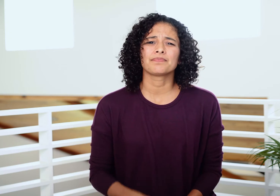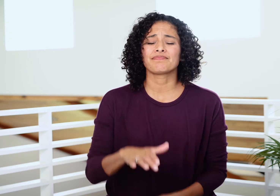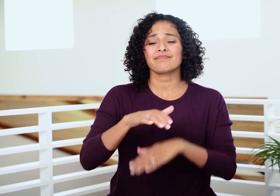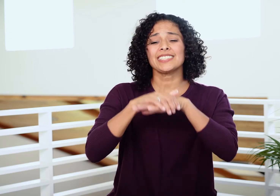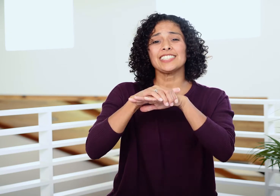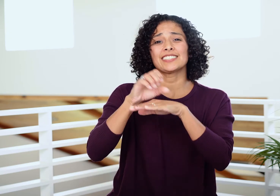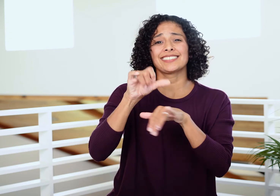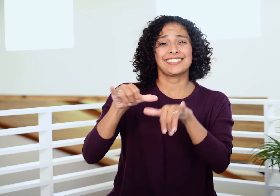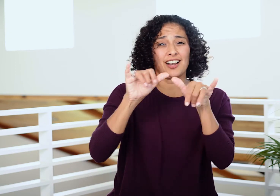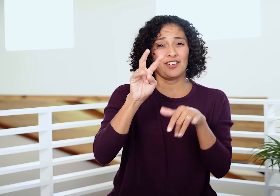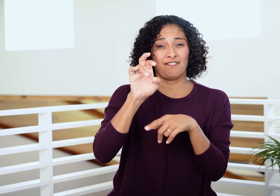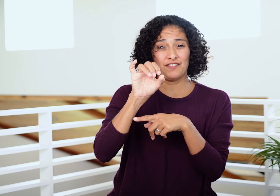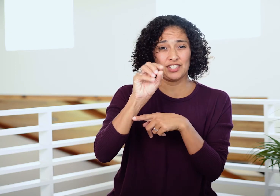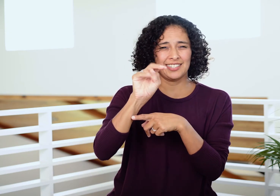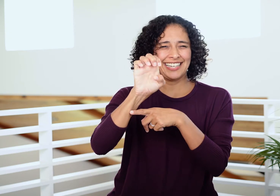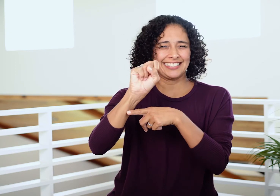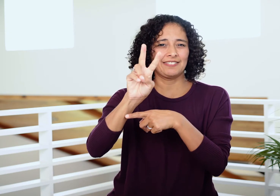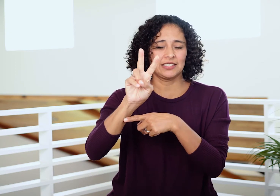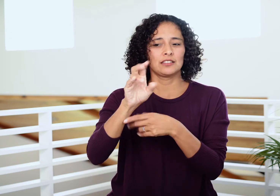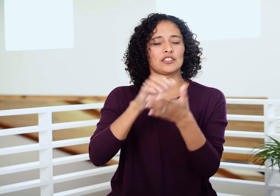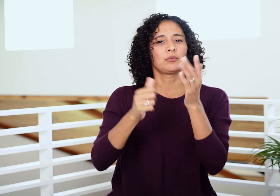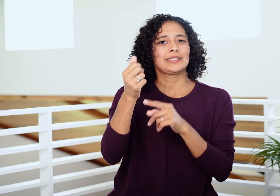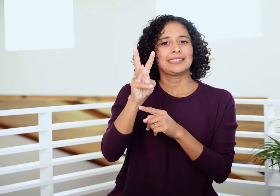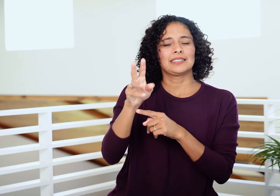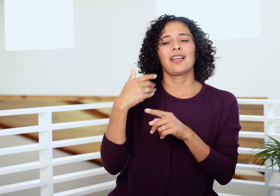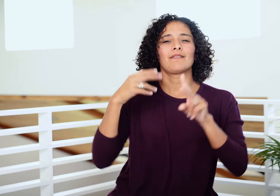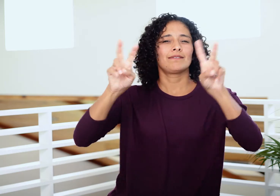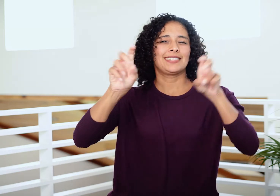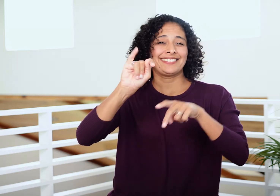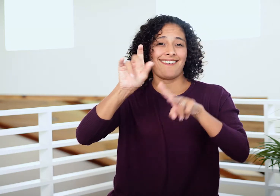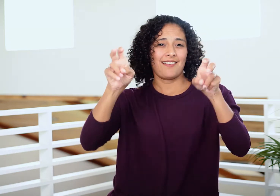In the English Standard Version of the Bible, chapter 16 is titled